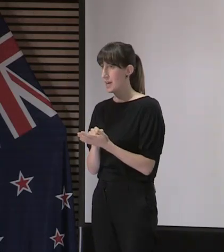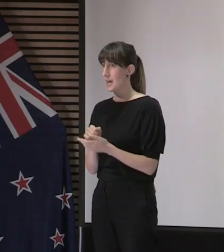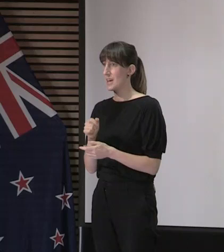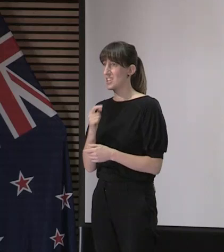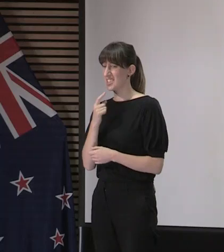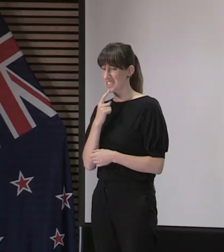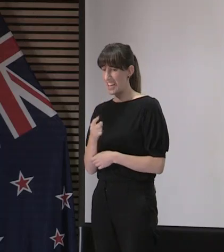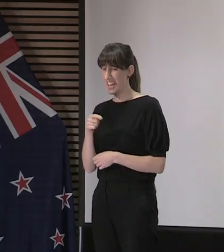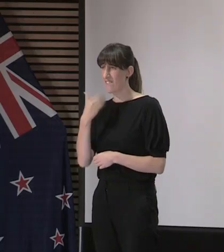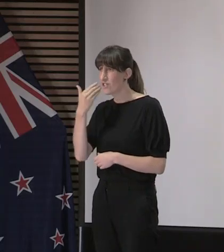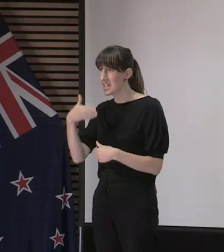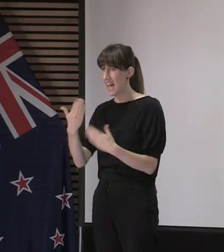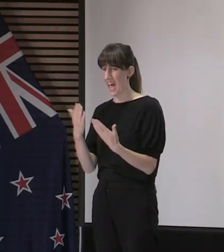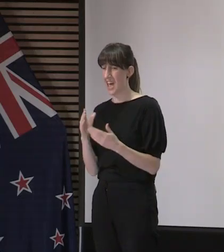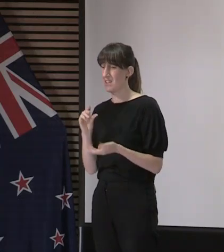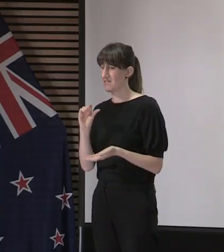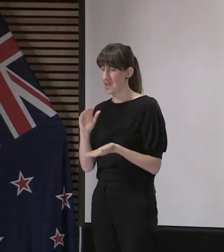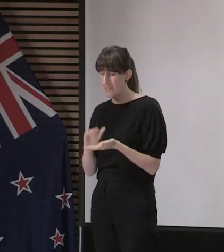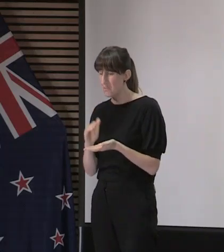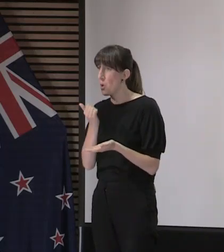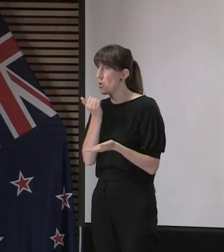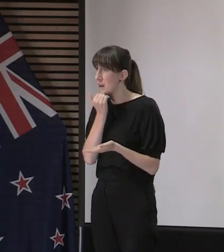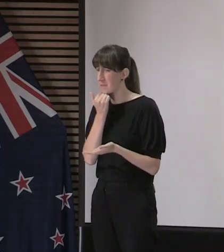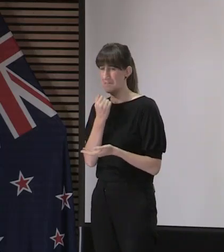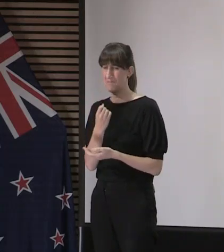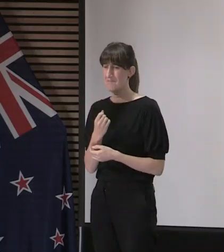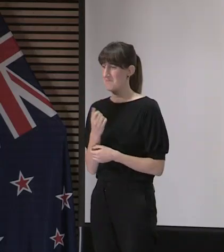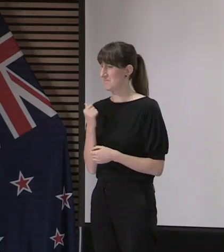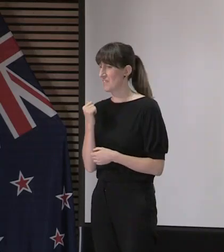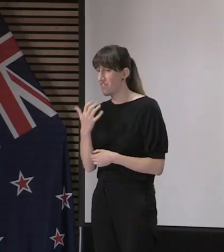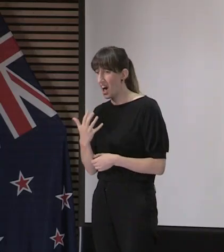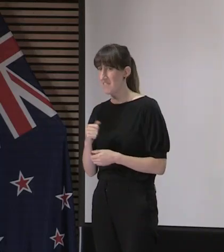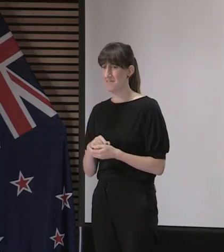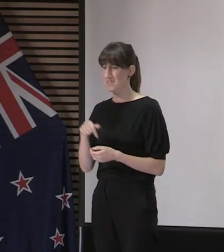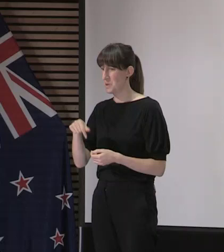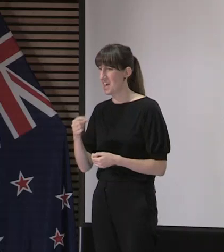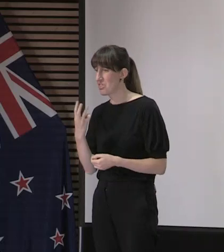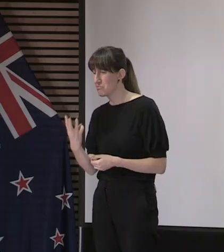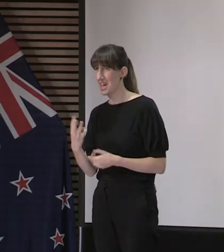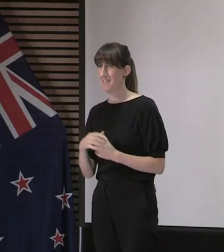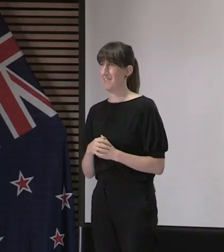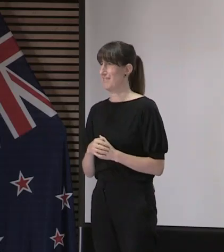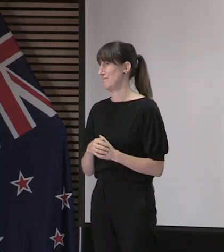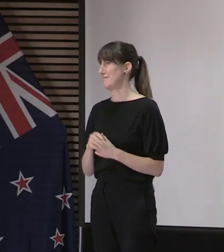runs a shopping mall and she was saying, "Look at these tiny numbers of positive cases